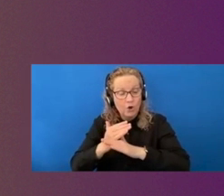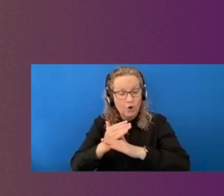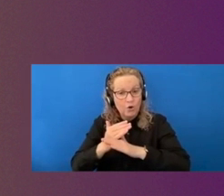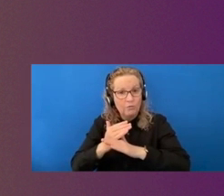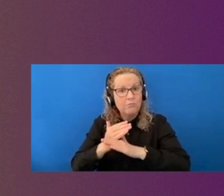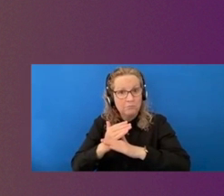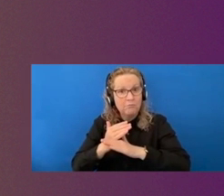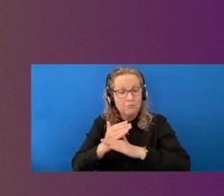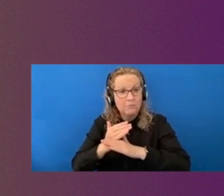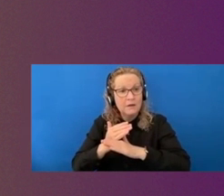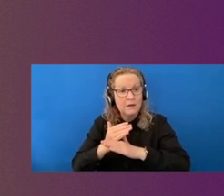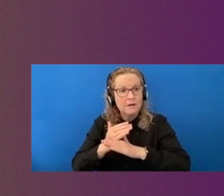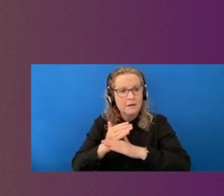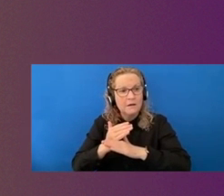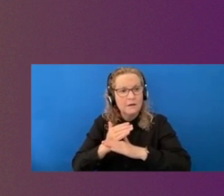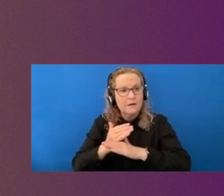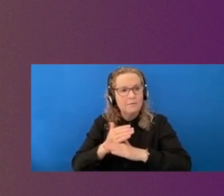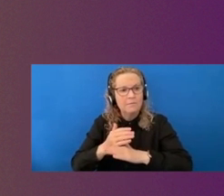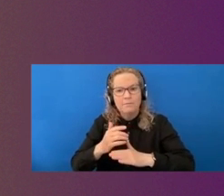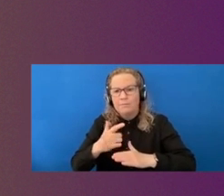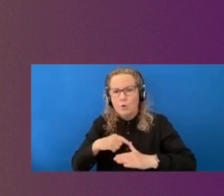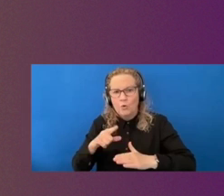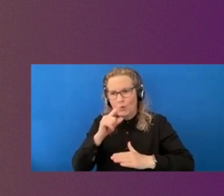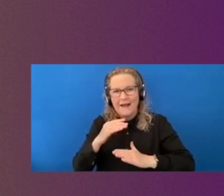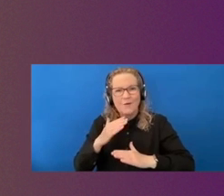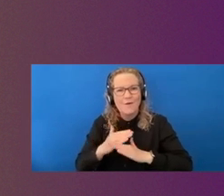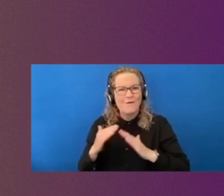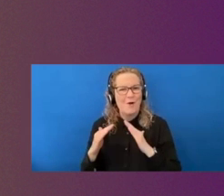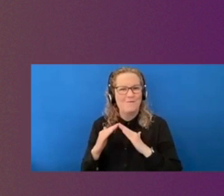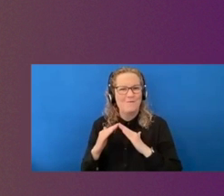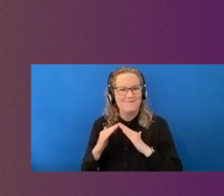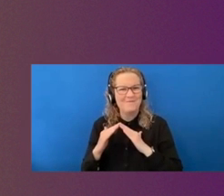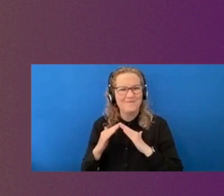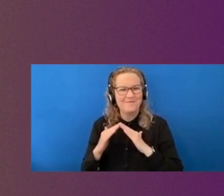that make your life easier like working from home remotely i'm just curious if you think